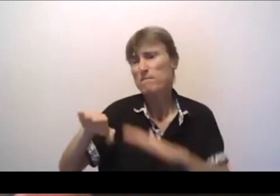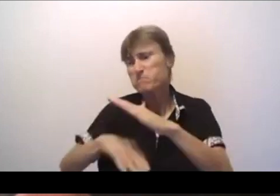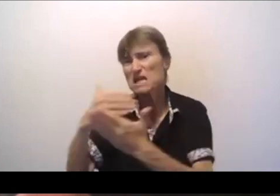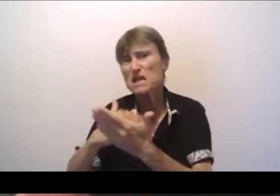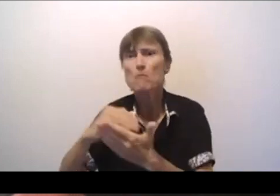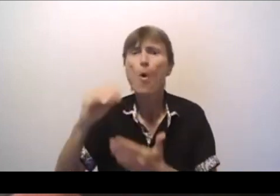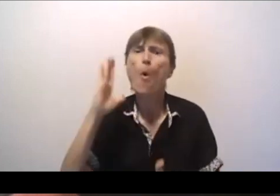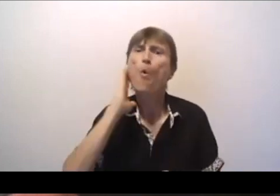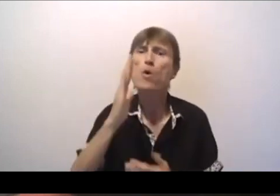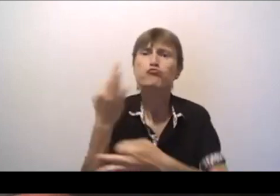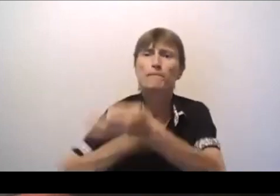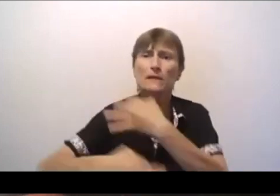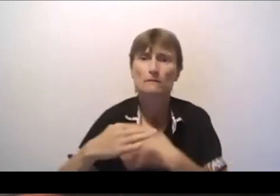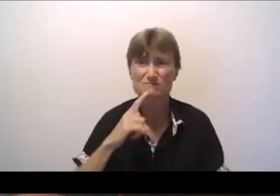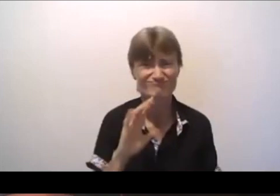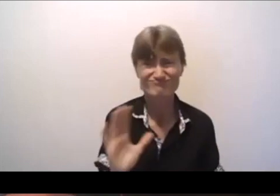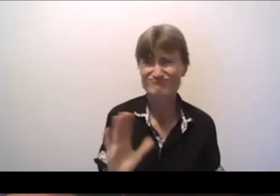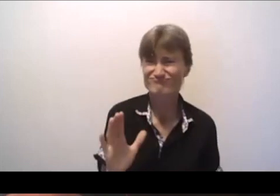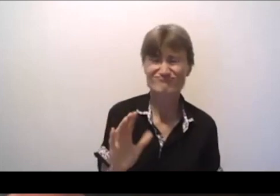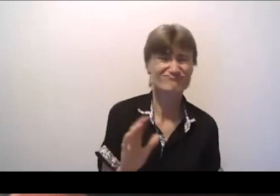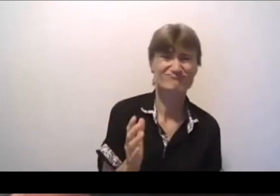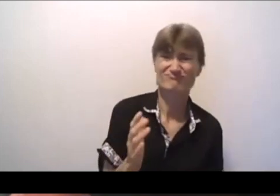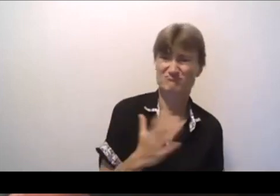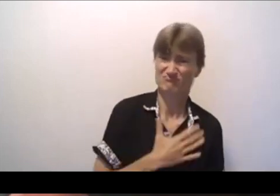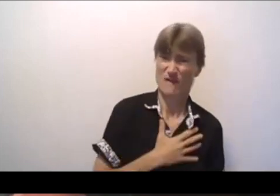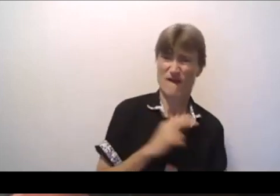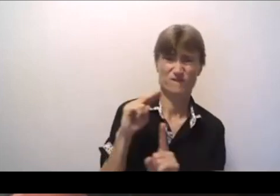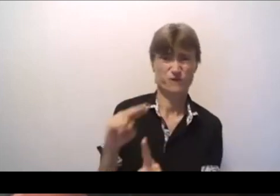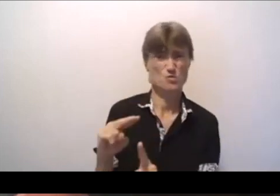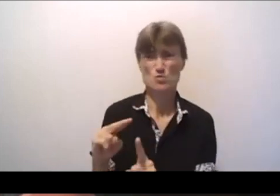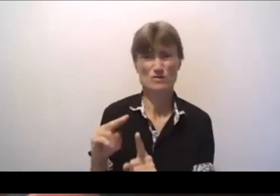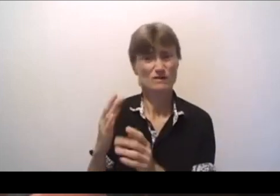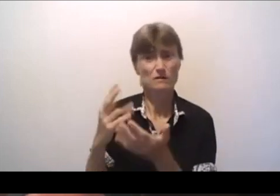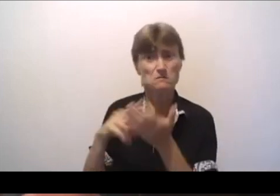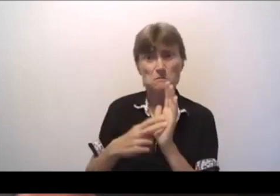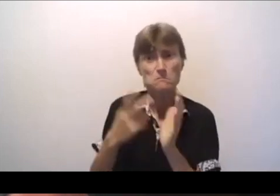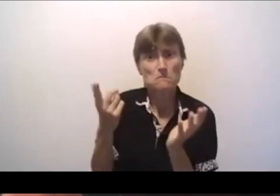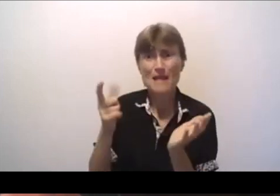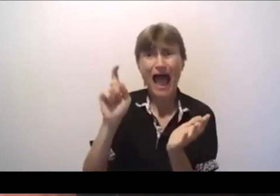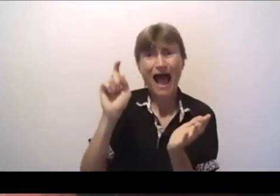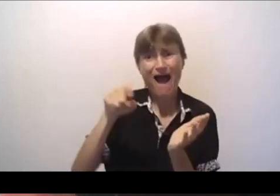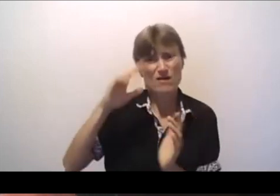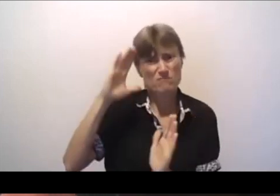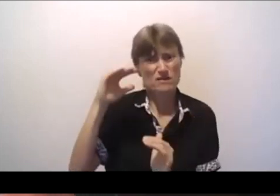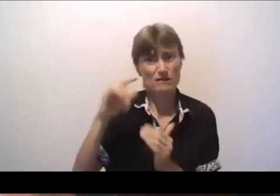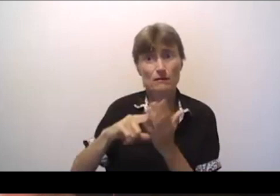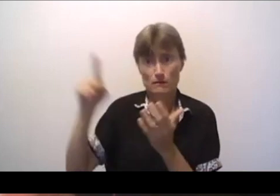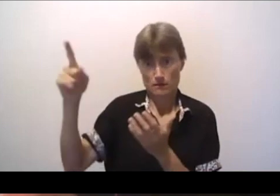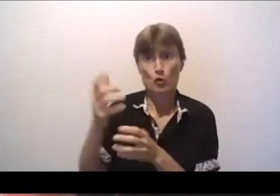as a financial support for people in need also have a mandate of what they do with that money uh besides the survival part